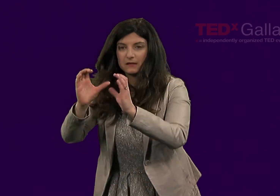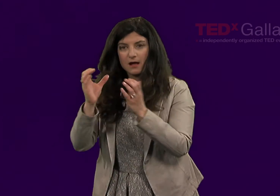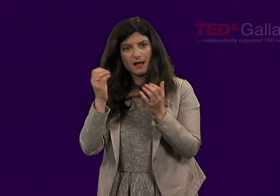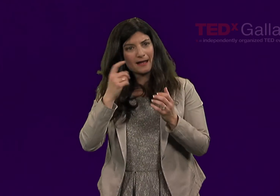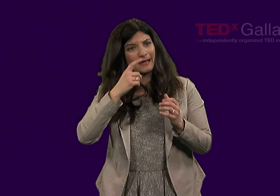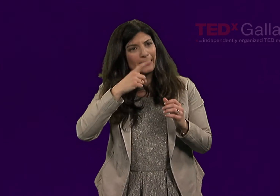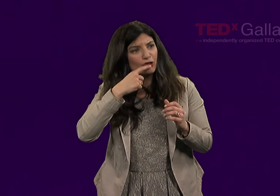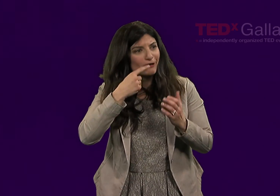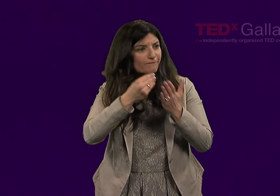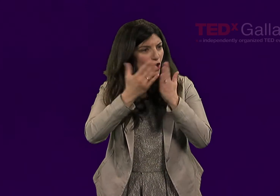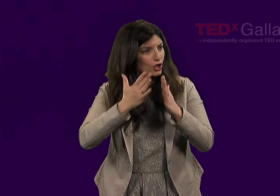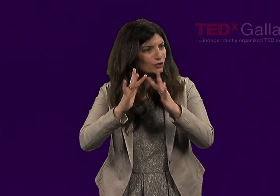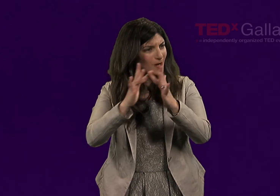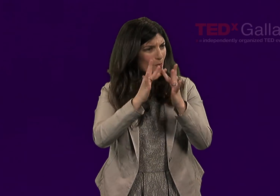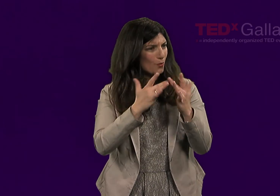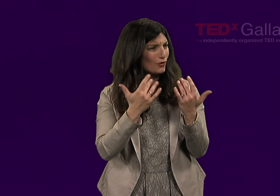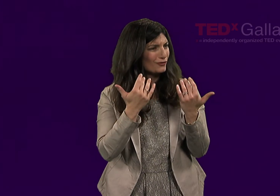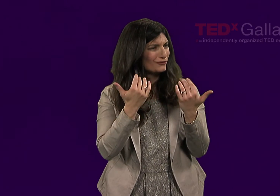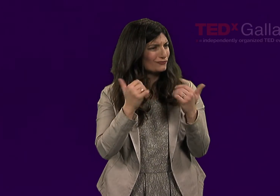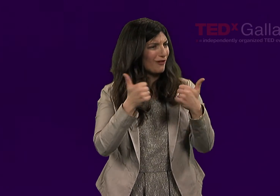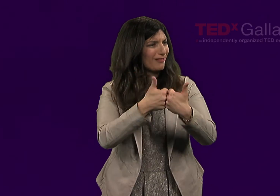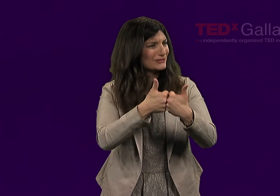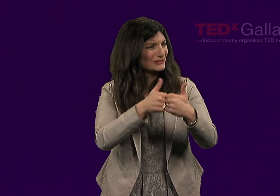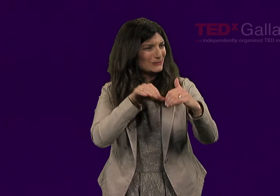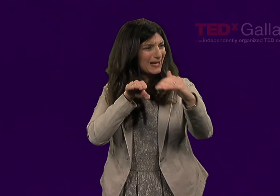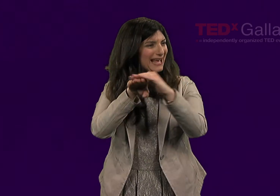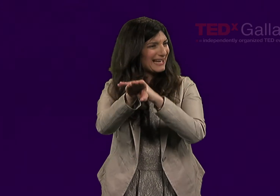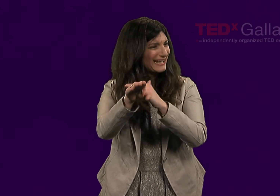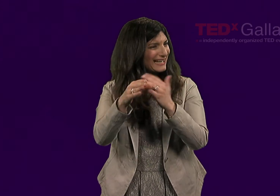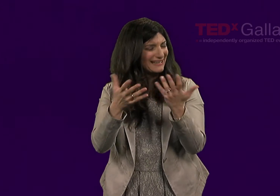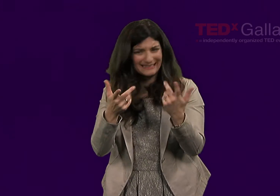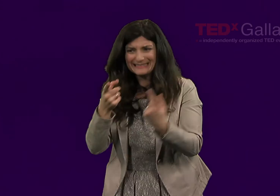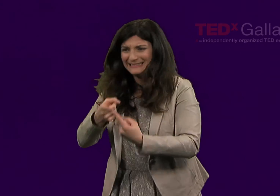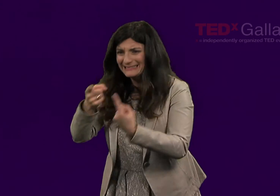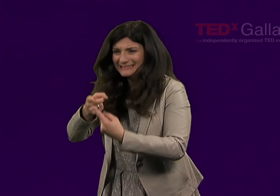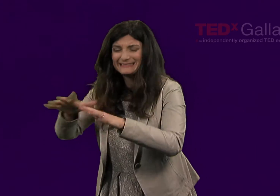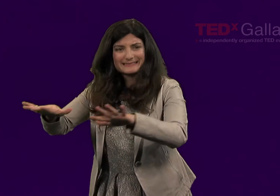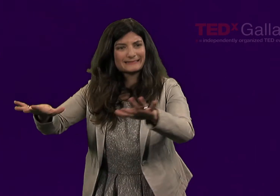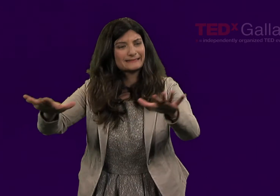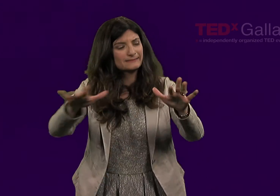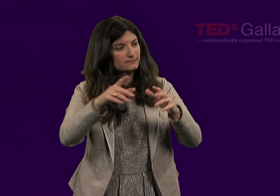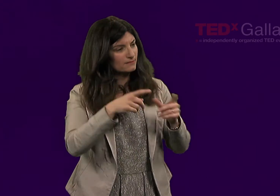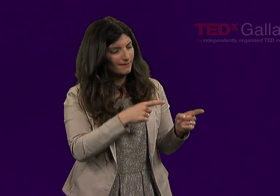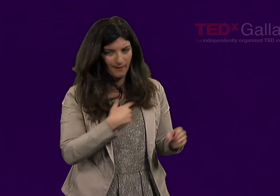to make this program come to be. And it's very challenging to be able to get funds in this area.